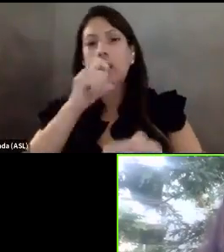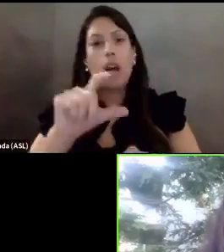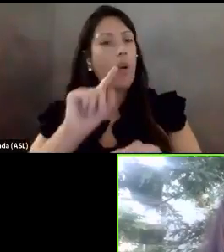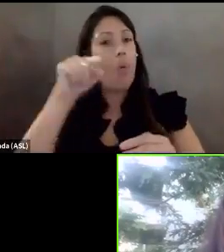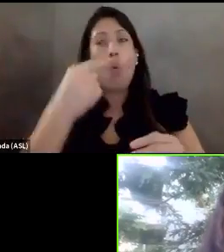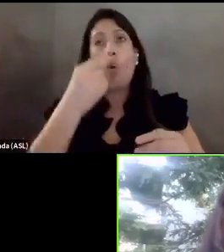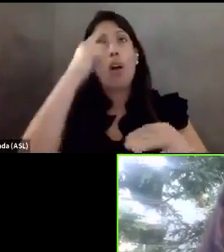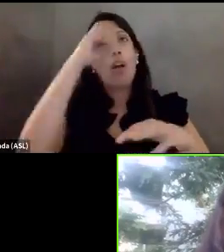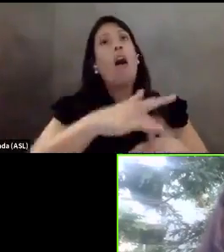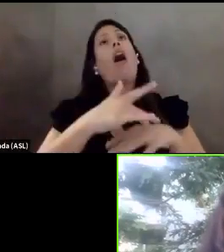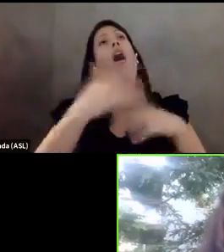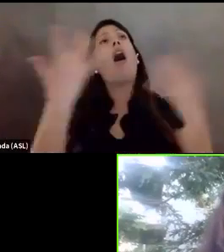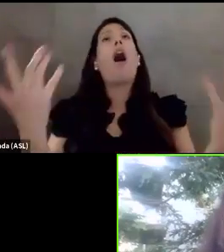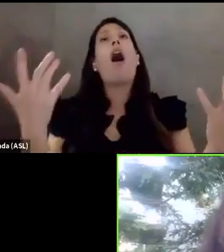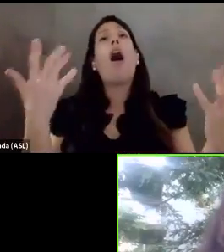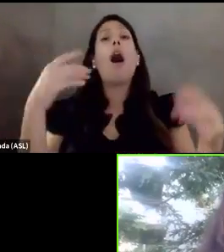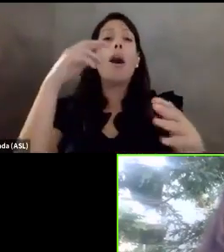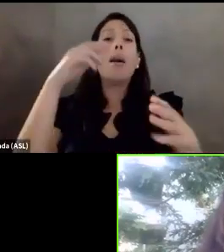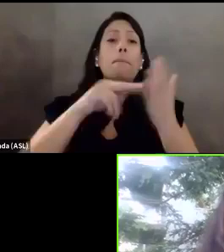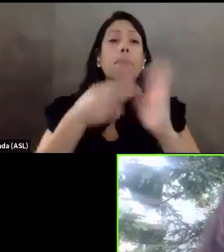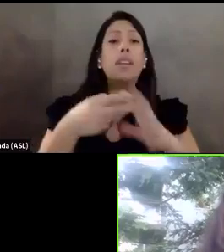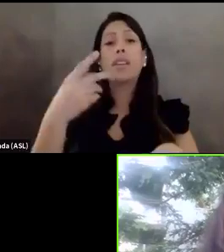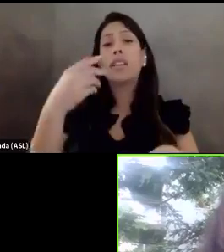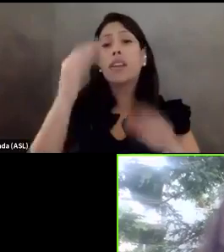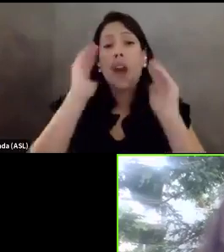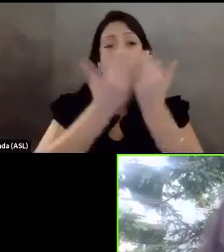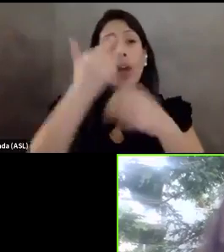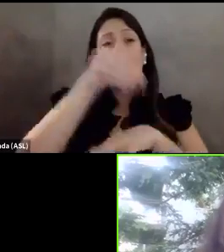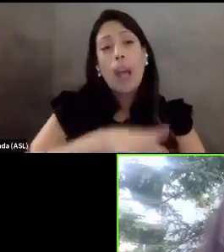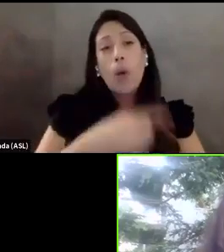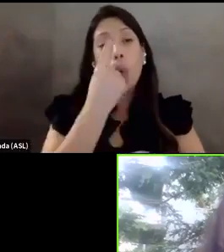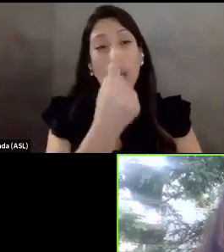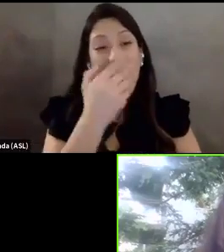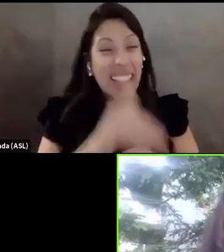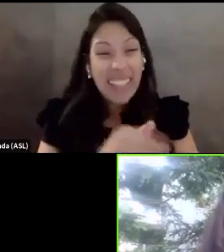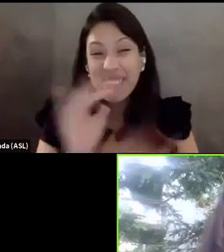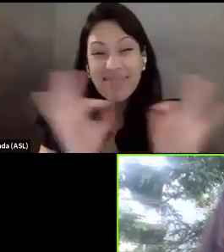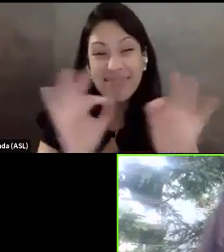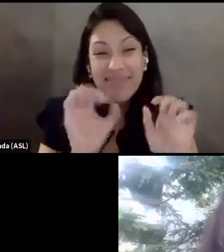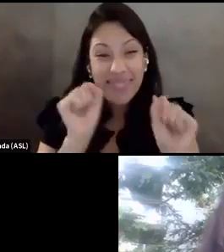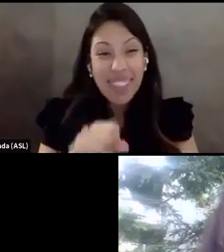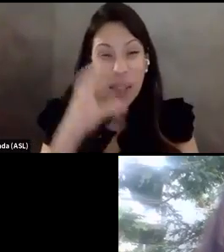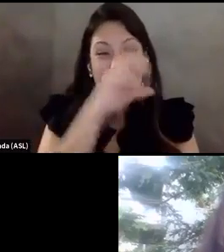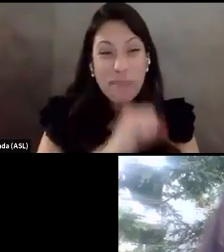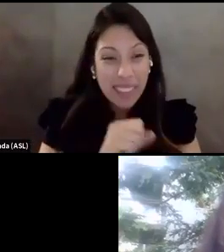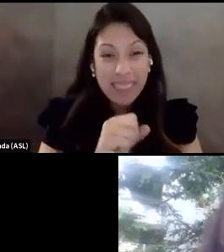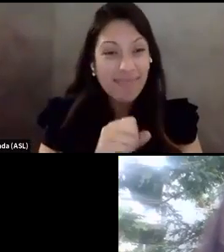Halloween night as a one day holiday for us. Thank you.